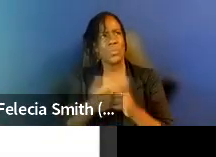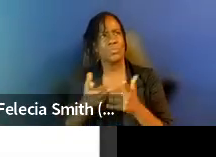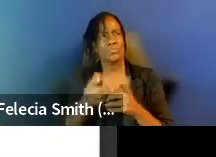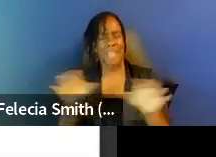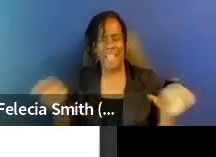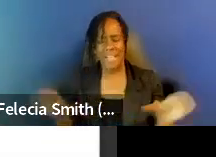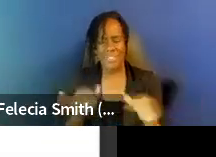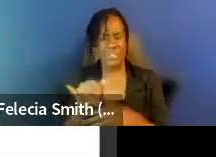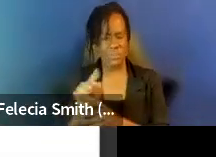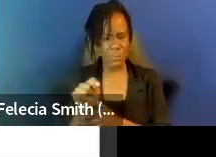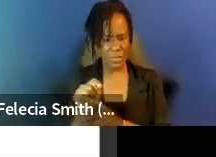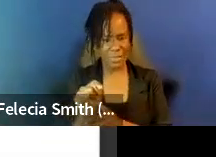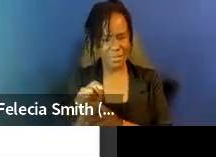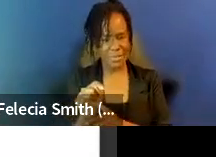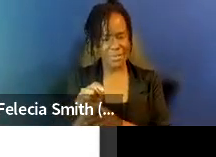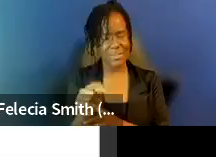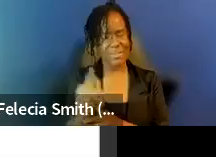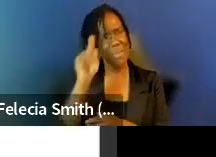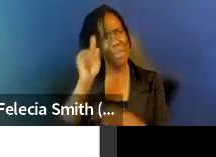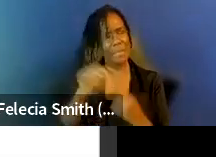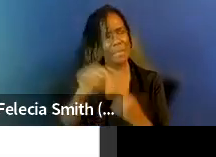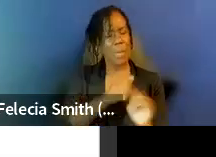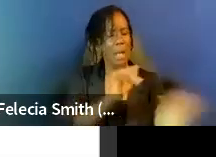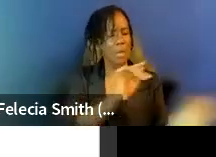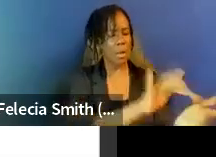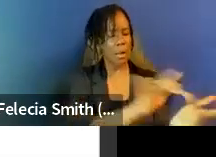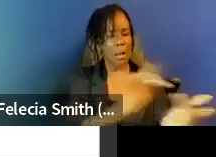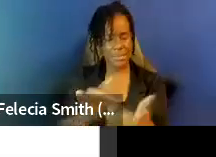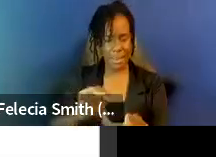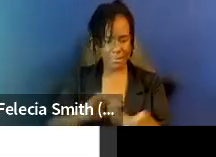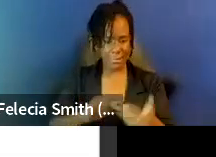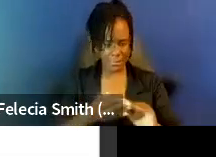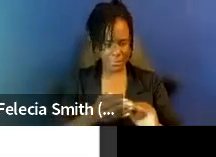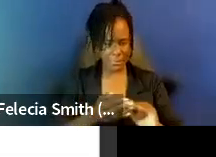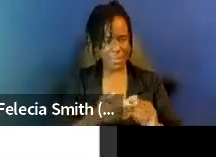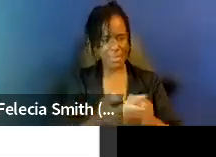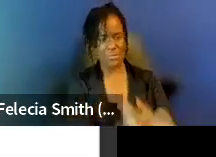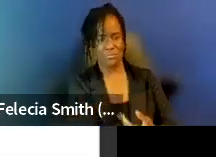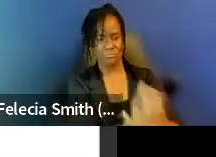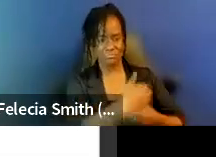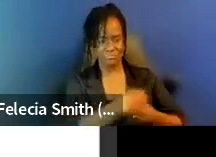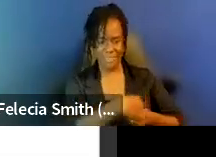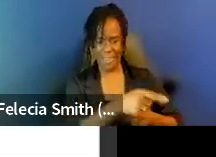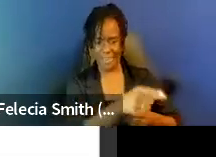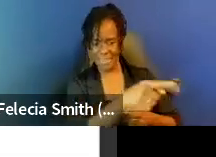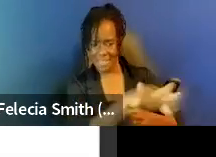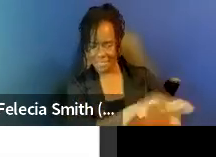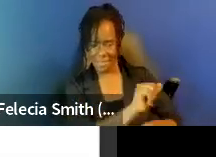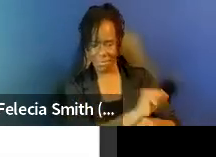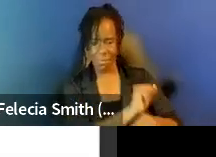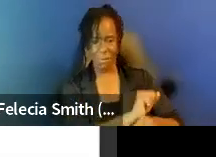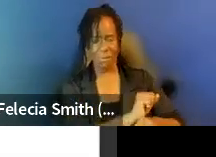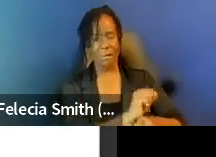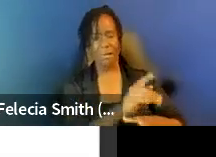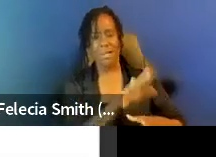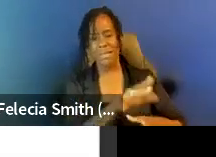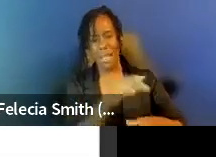with a wide range of diagnoses, wide range of functional